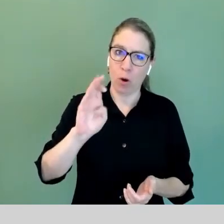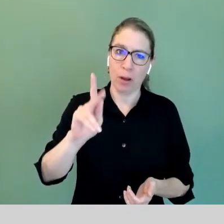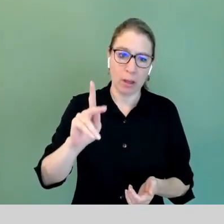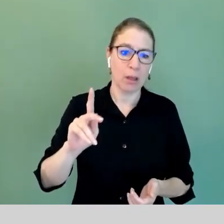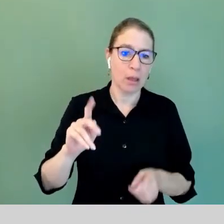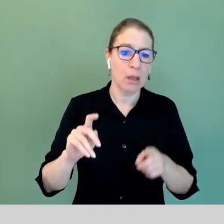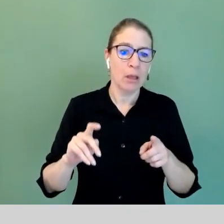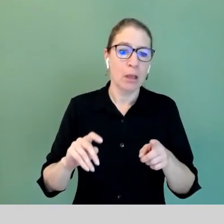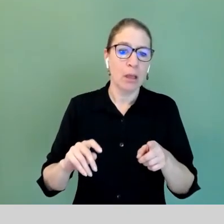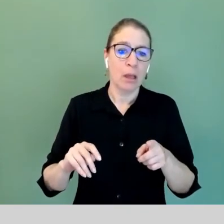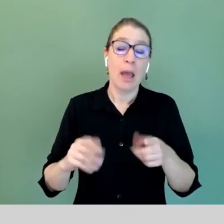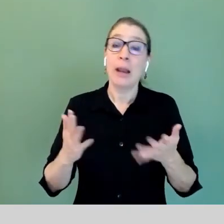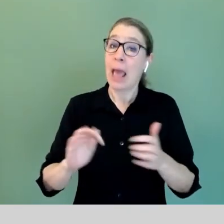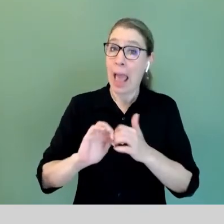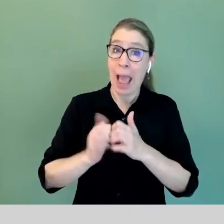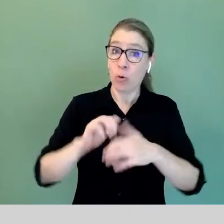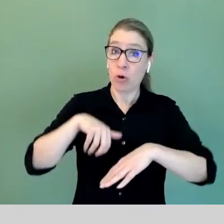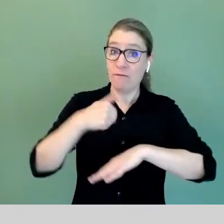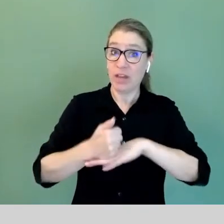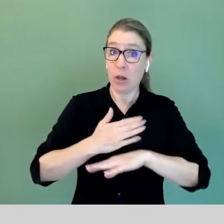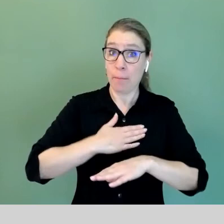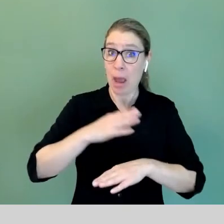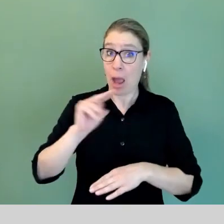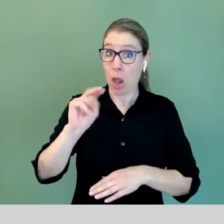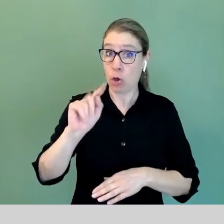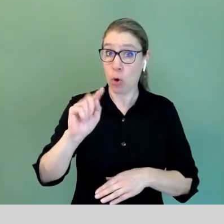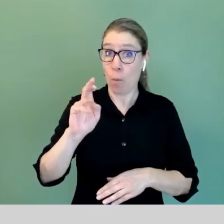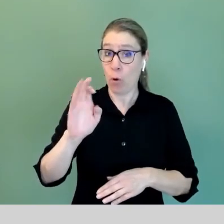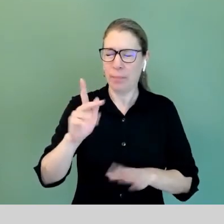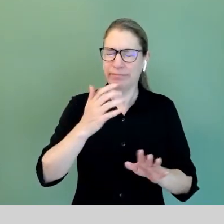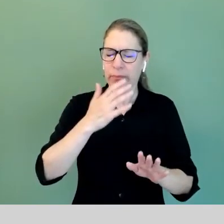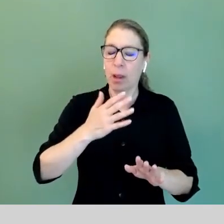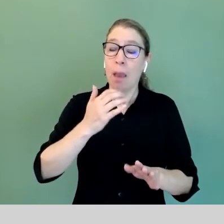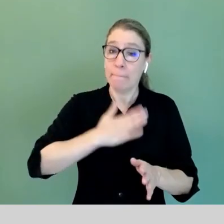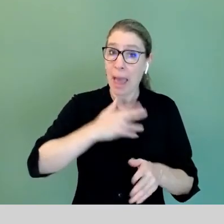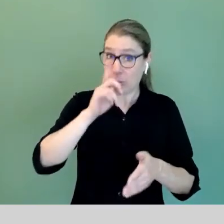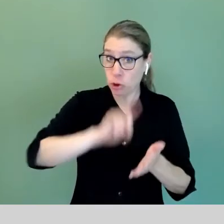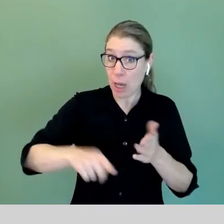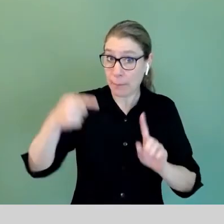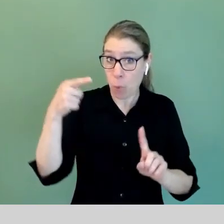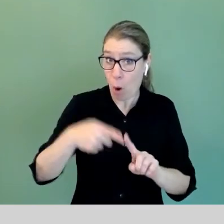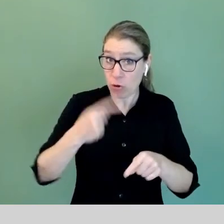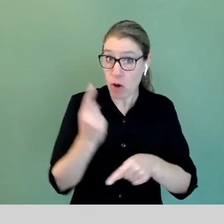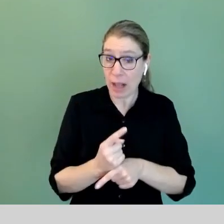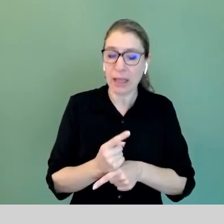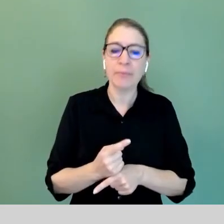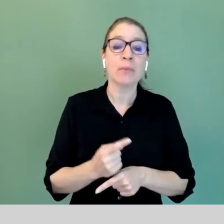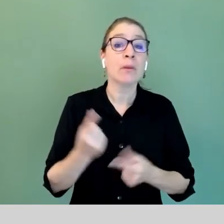And in order to configure my notebook, my checkpoint correctly, all I need to do is actually look